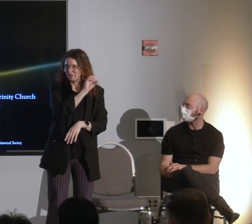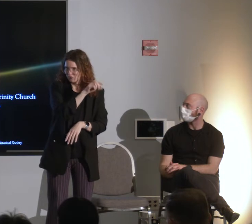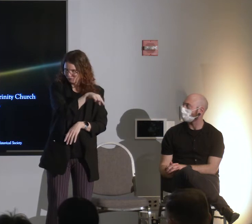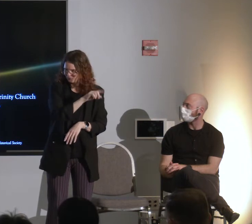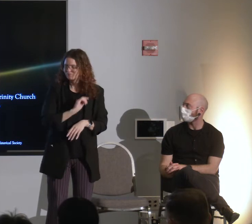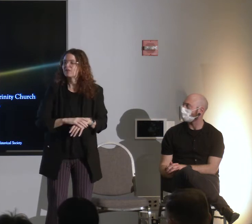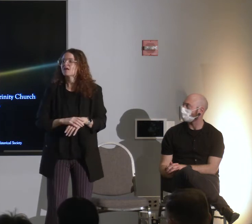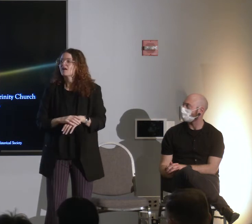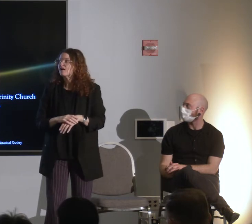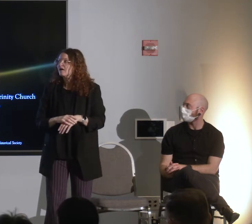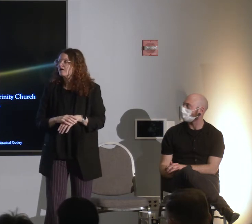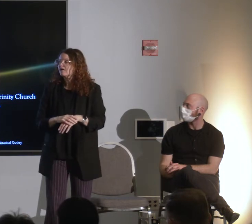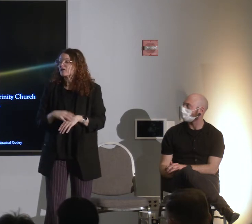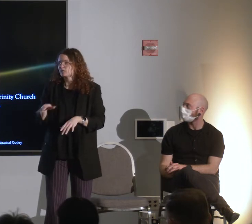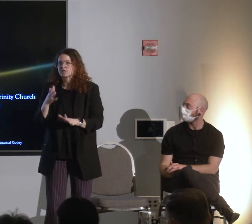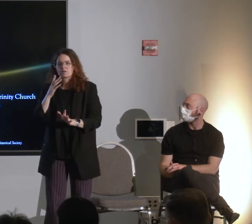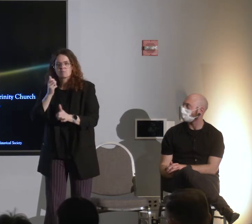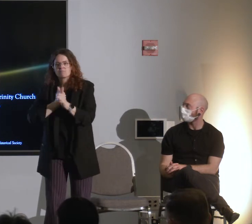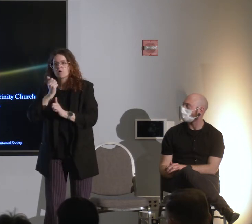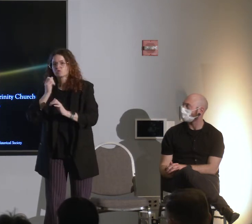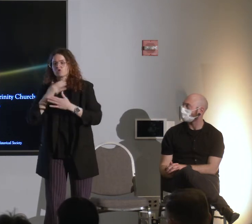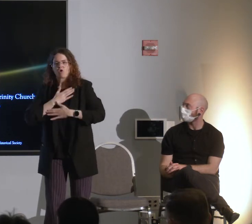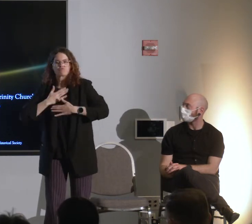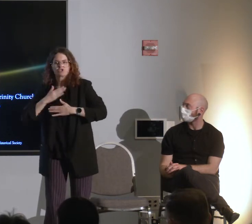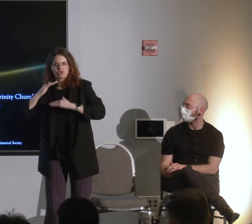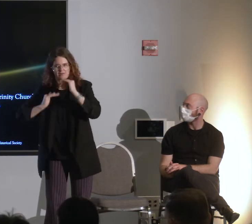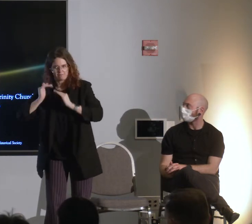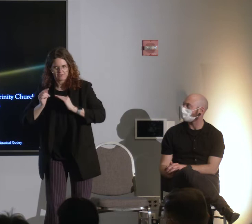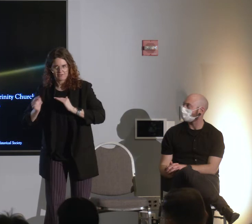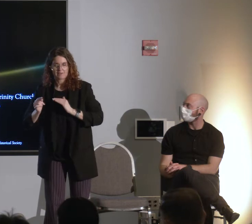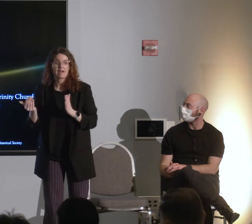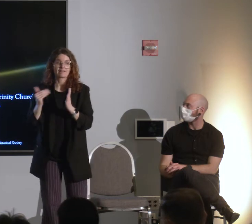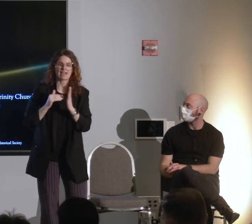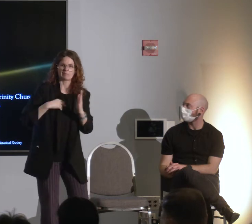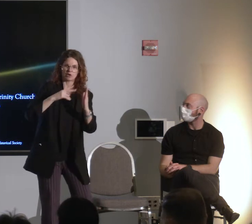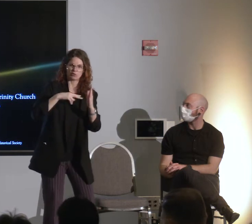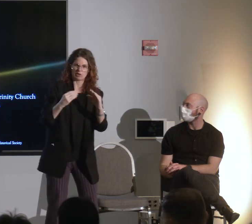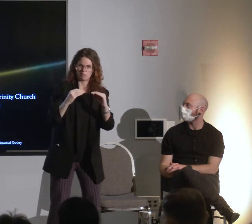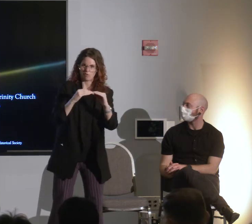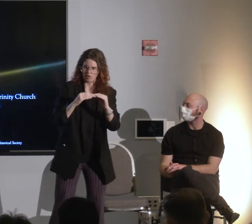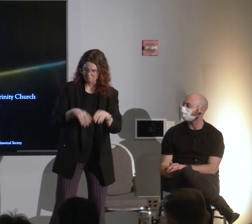and most admired building. Again, I'm going to jump back into the book and read you a little portion of it.